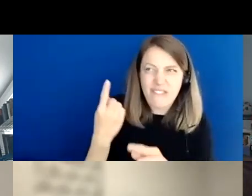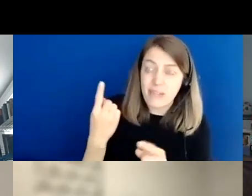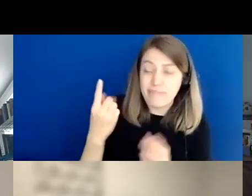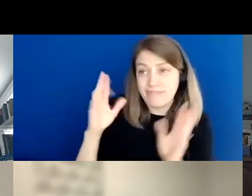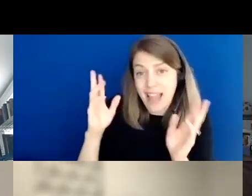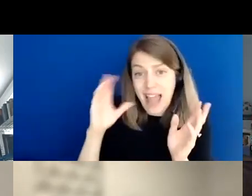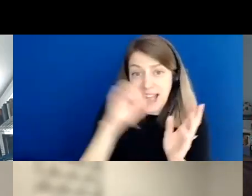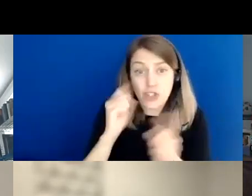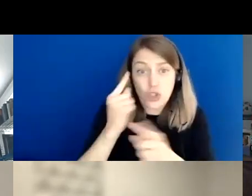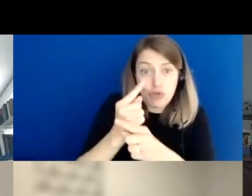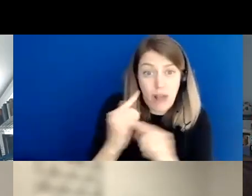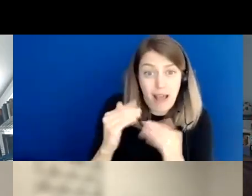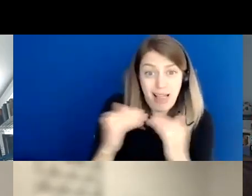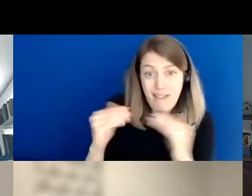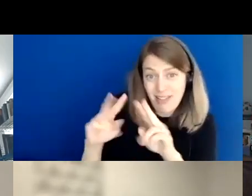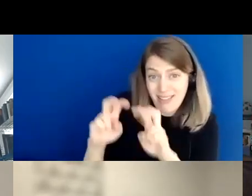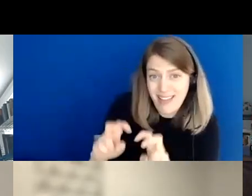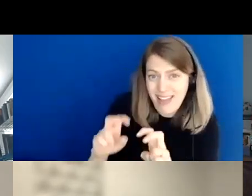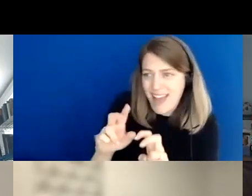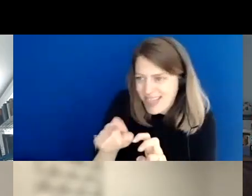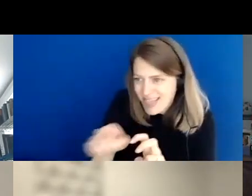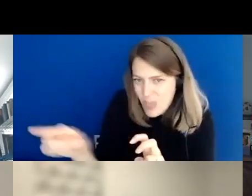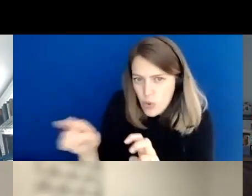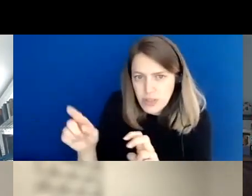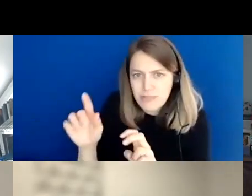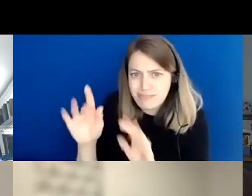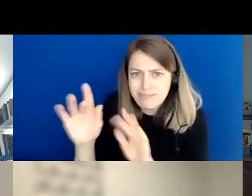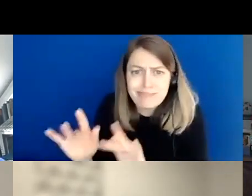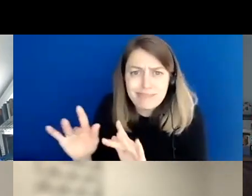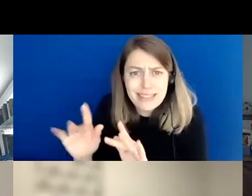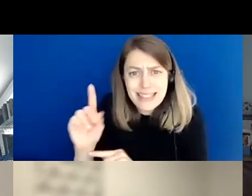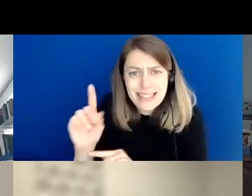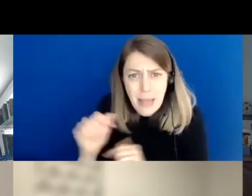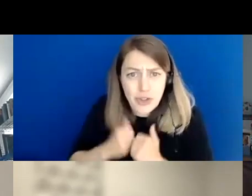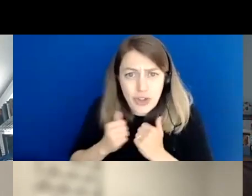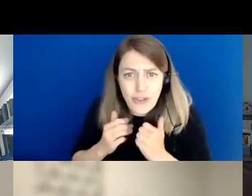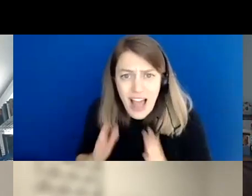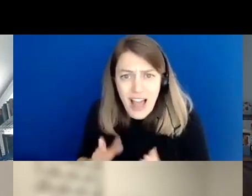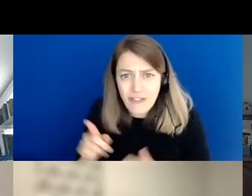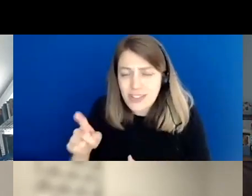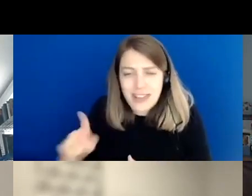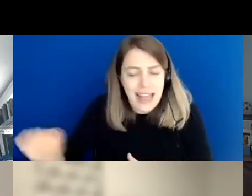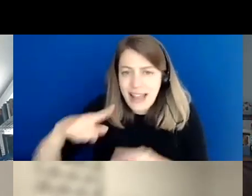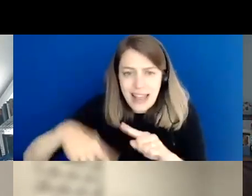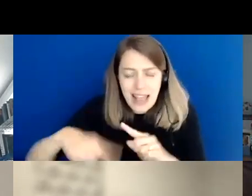those poor disabled survivors who can't recognize when they're being mistreated.